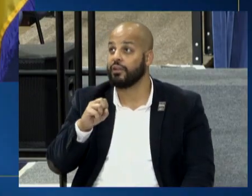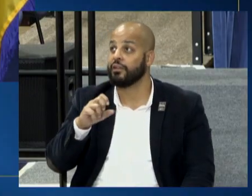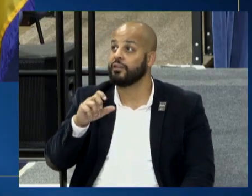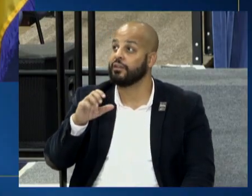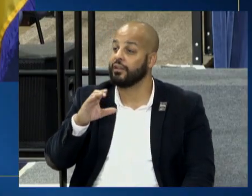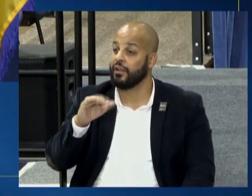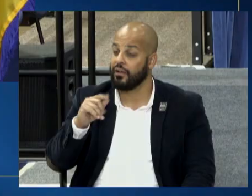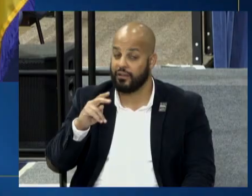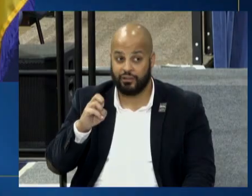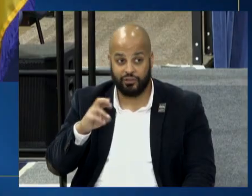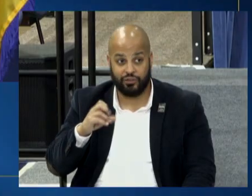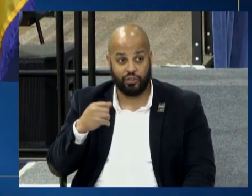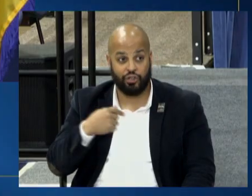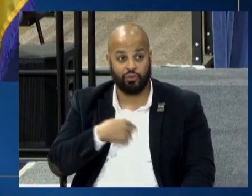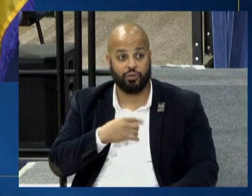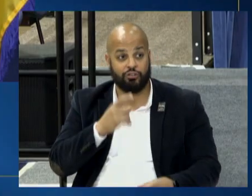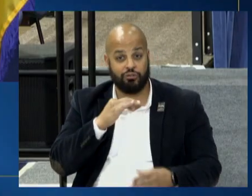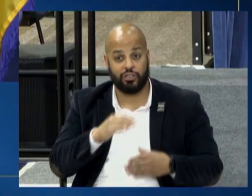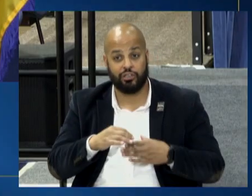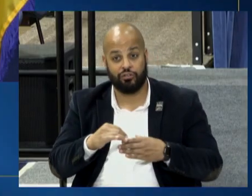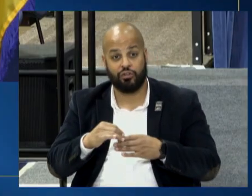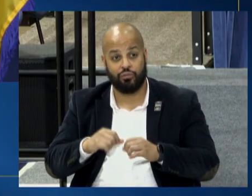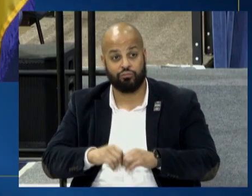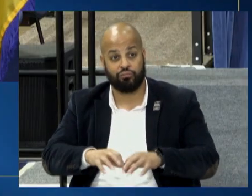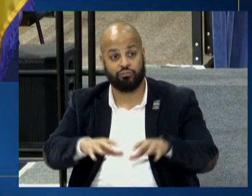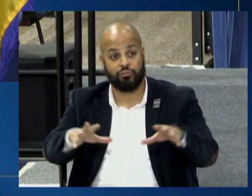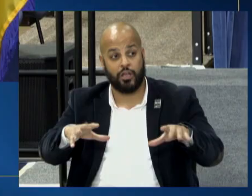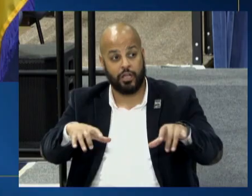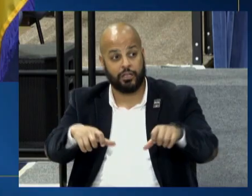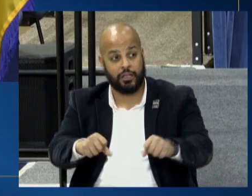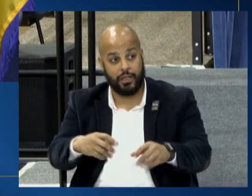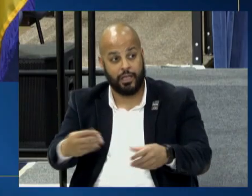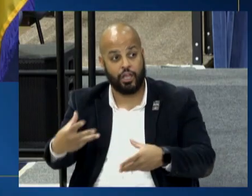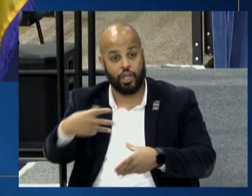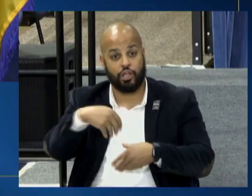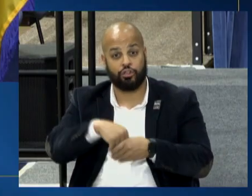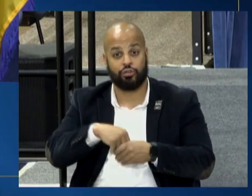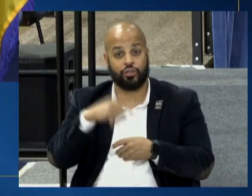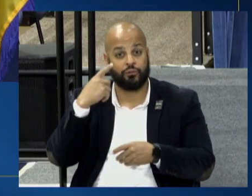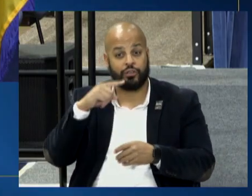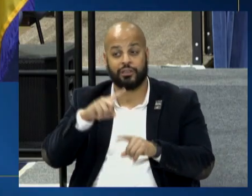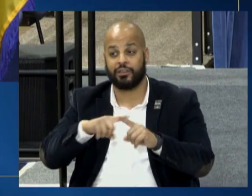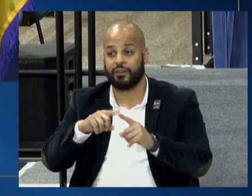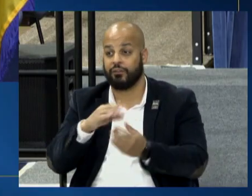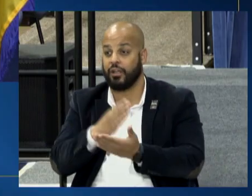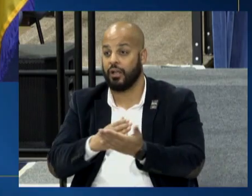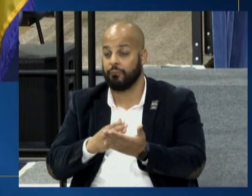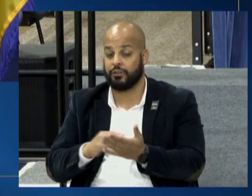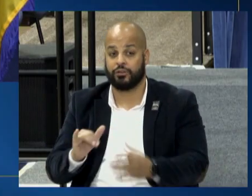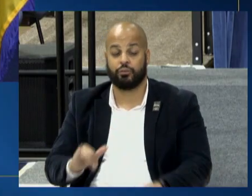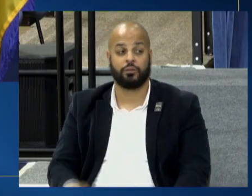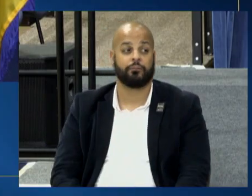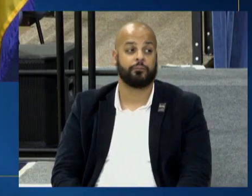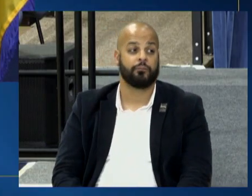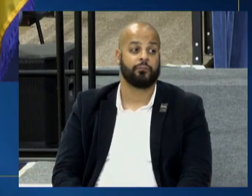drive widespread adoption and inclusion of USCDI data elements in the electronic health records.